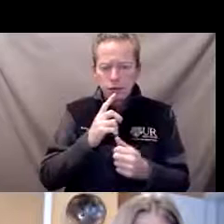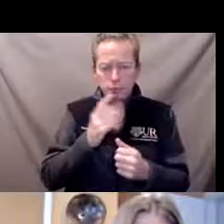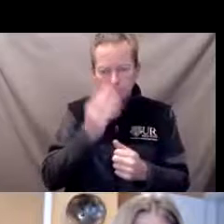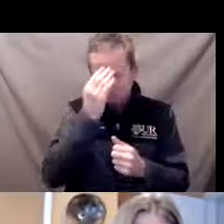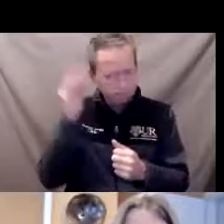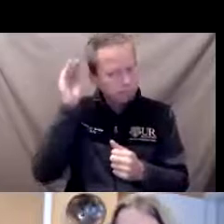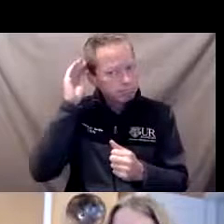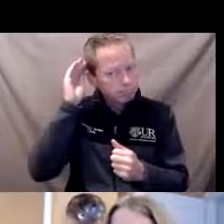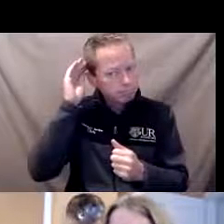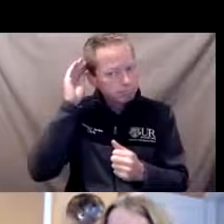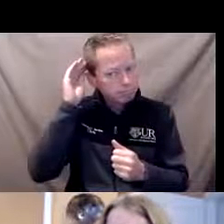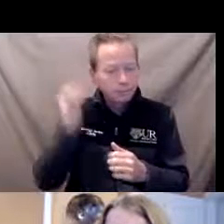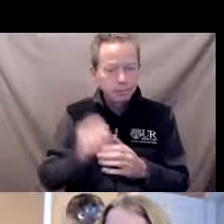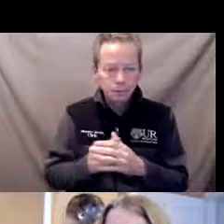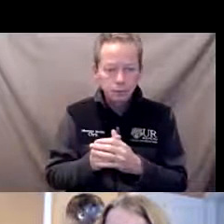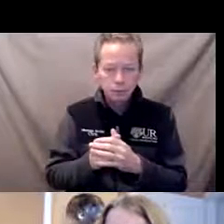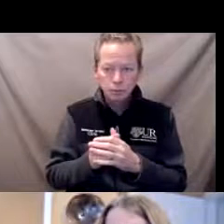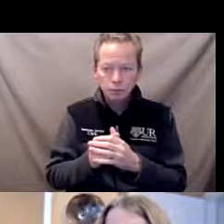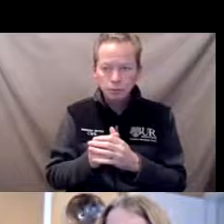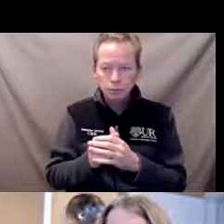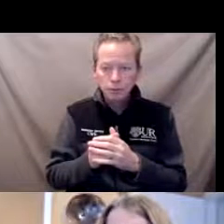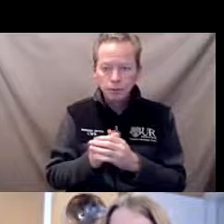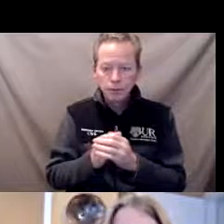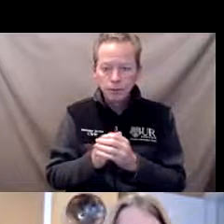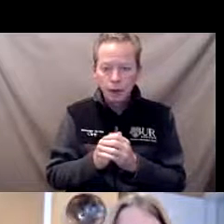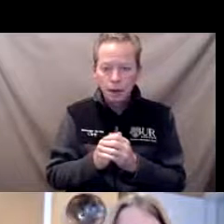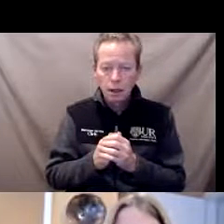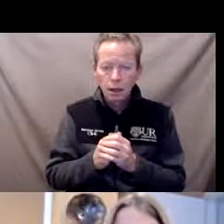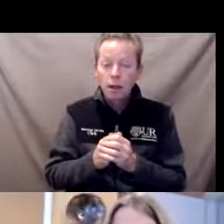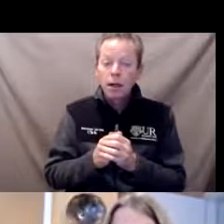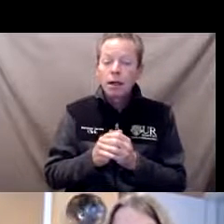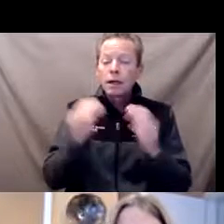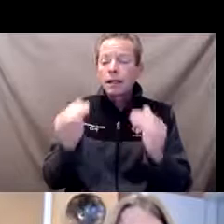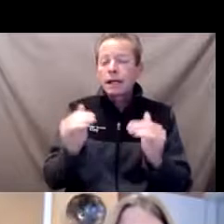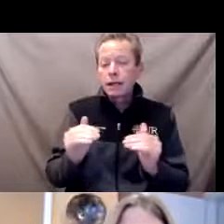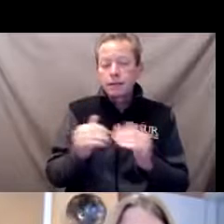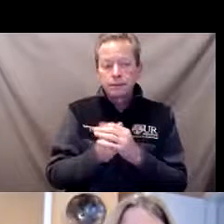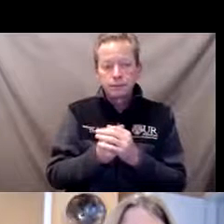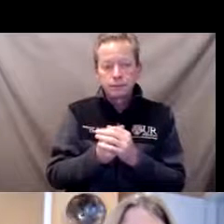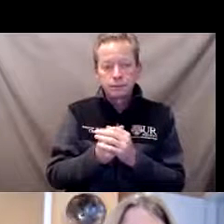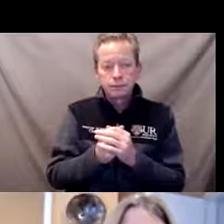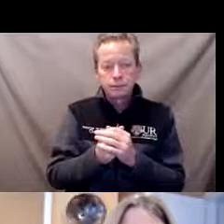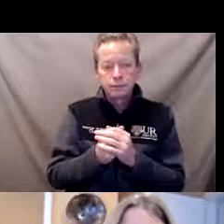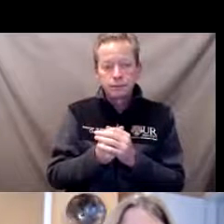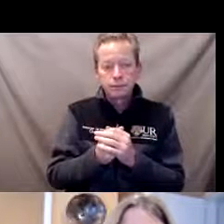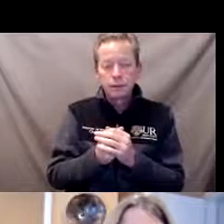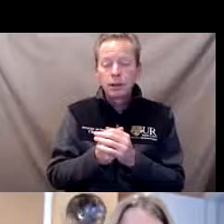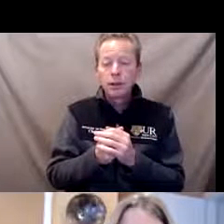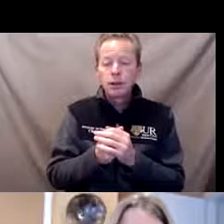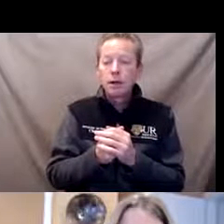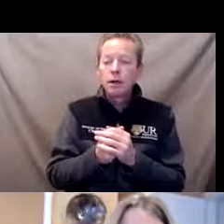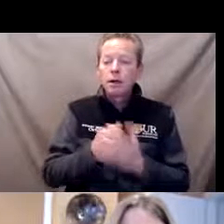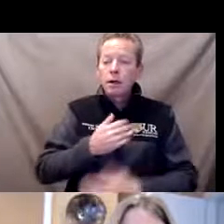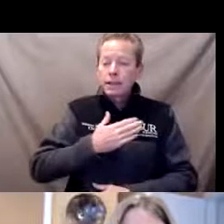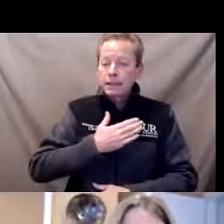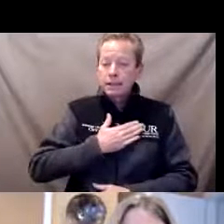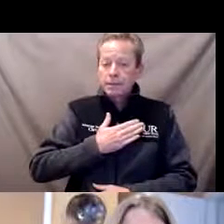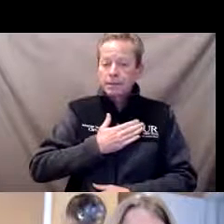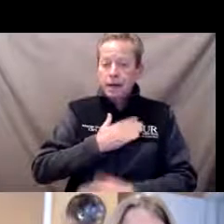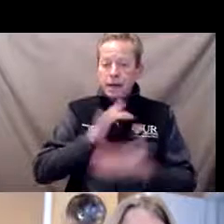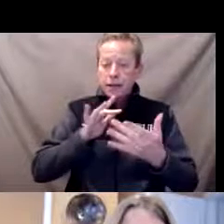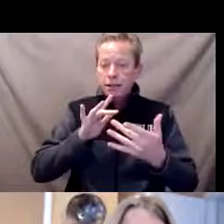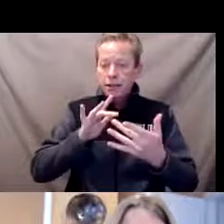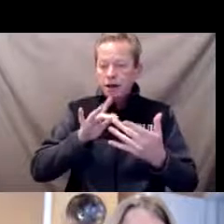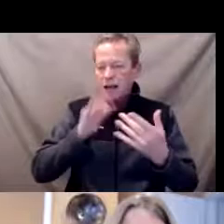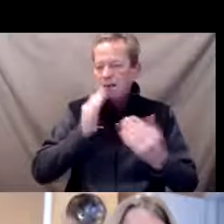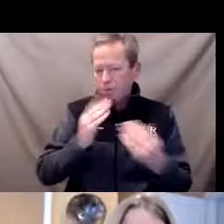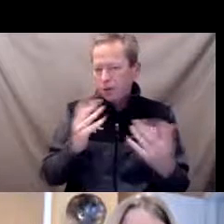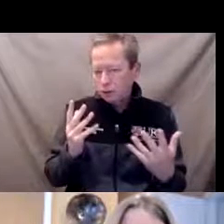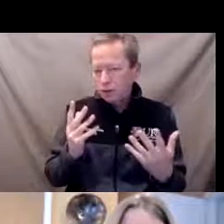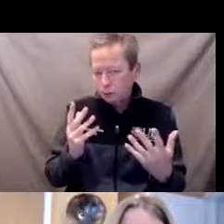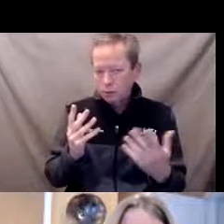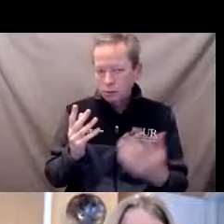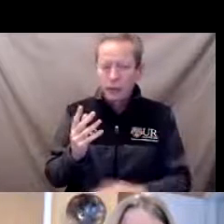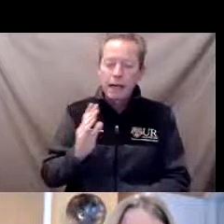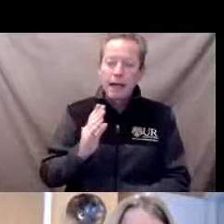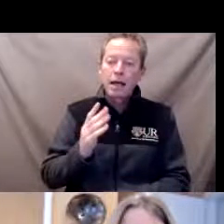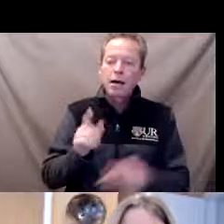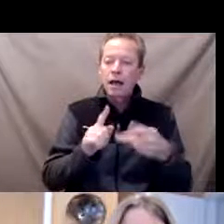in to visit. next slide. alright, this is contact information and our website if you choose you can